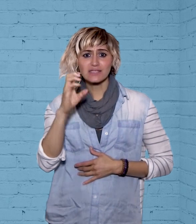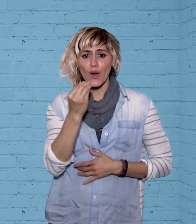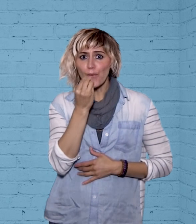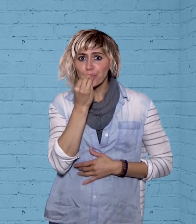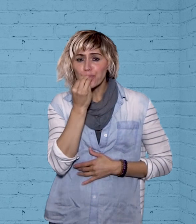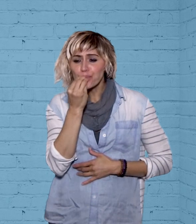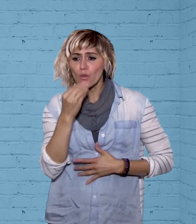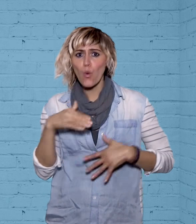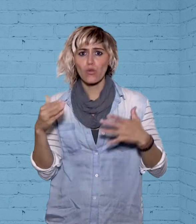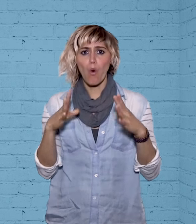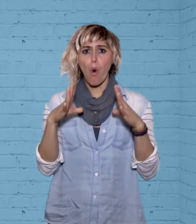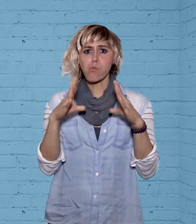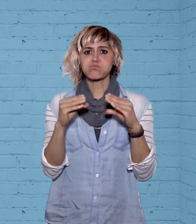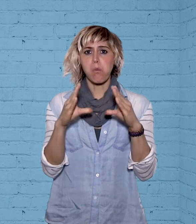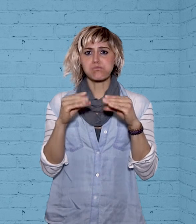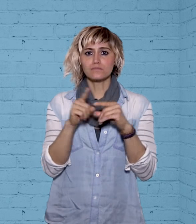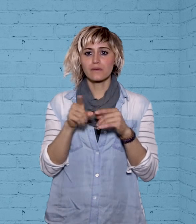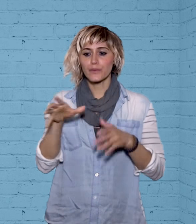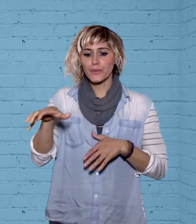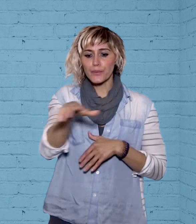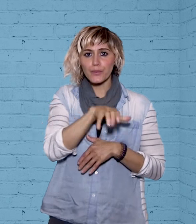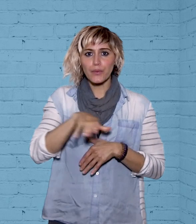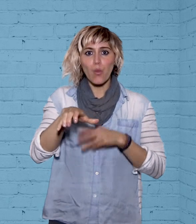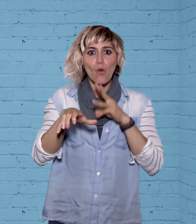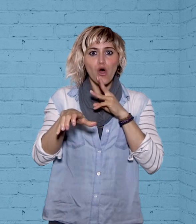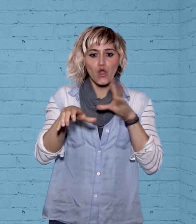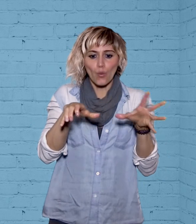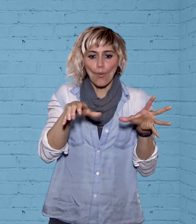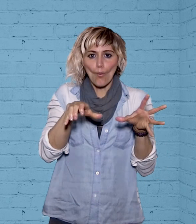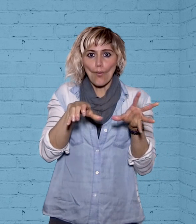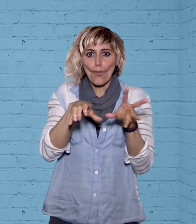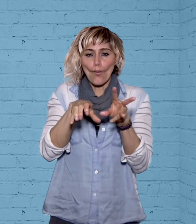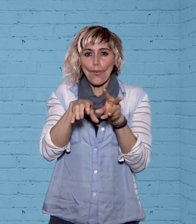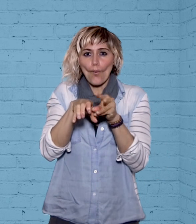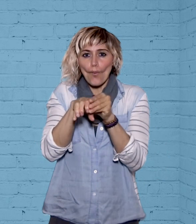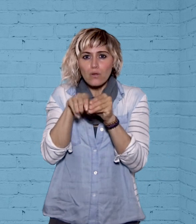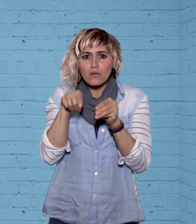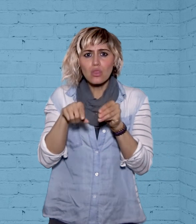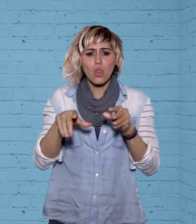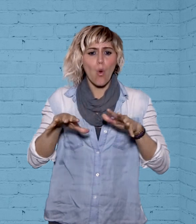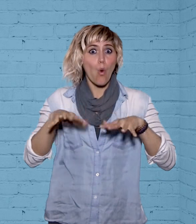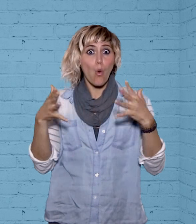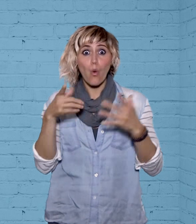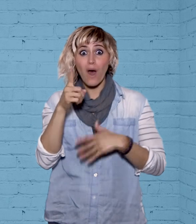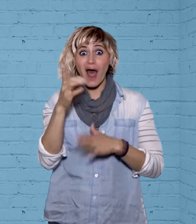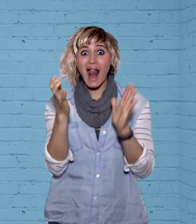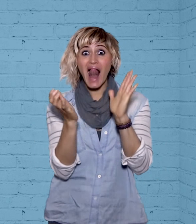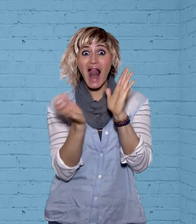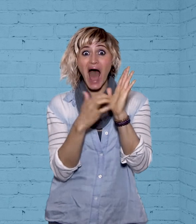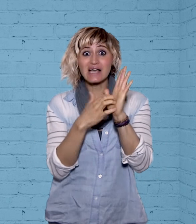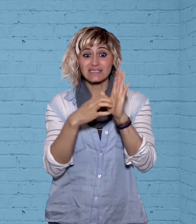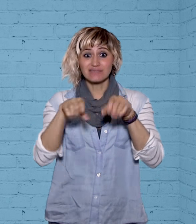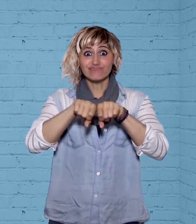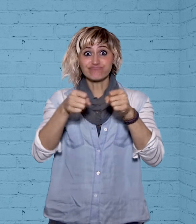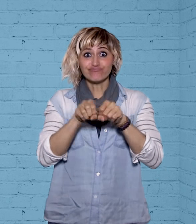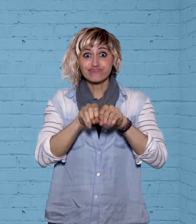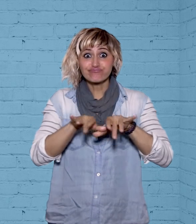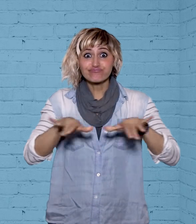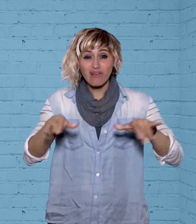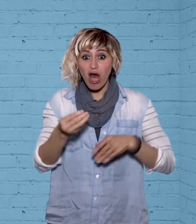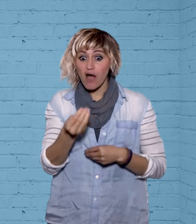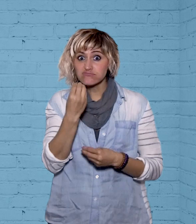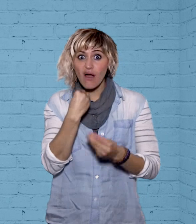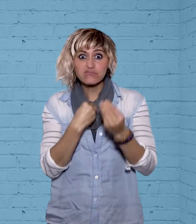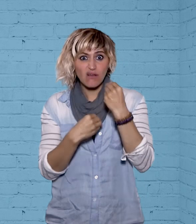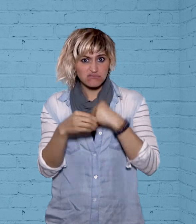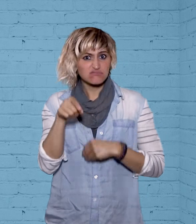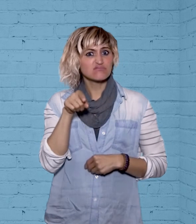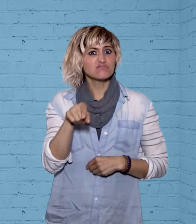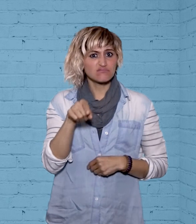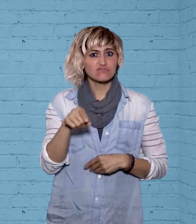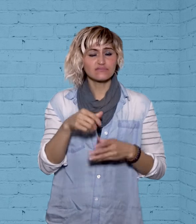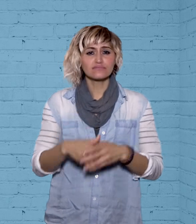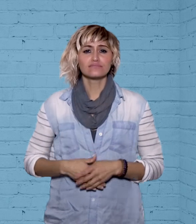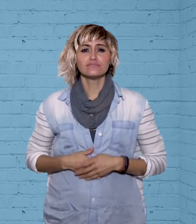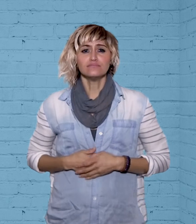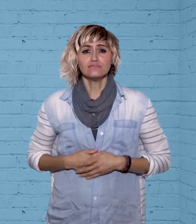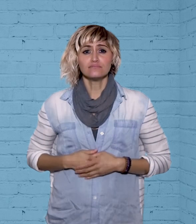substances like hair, ice, sponges or even glass.